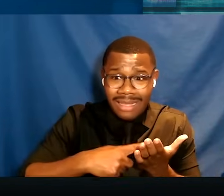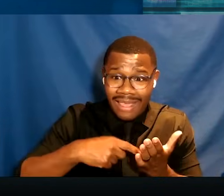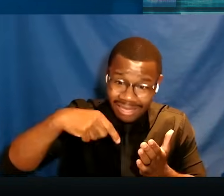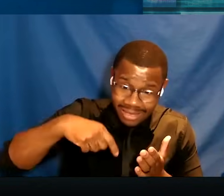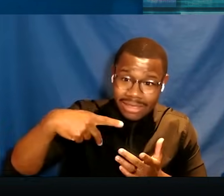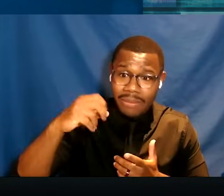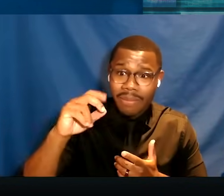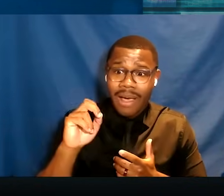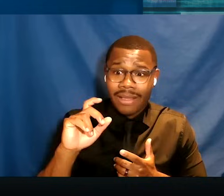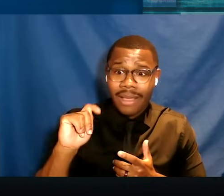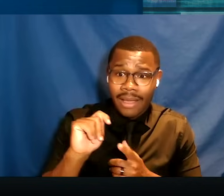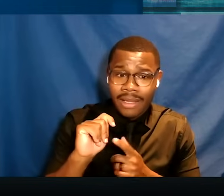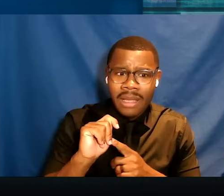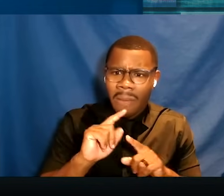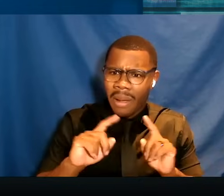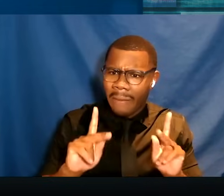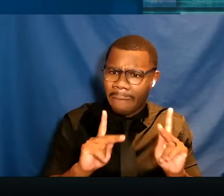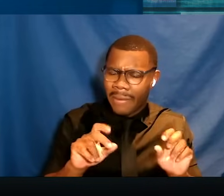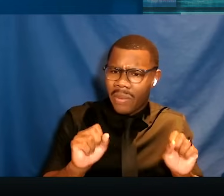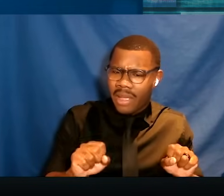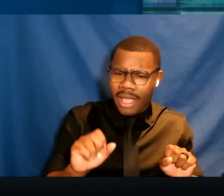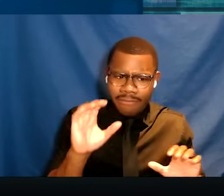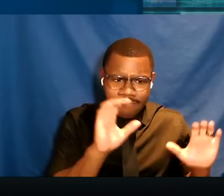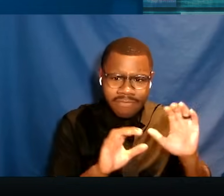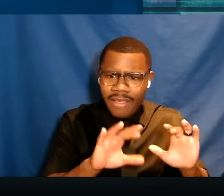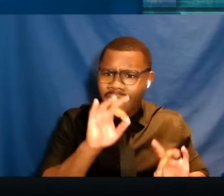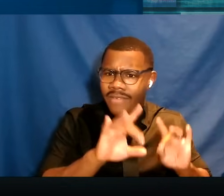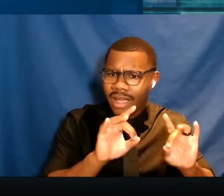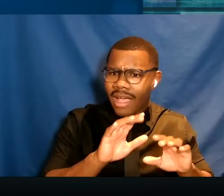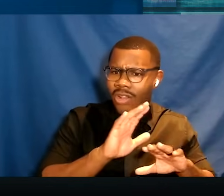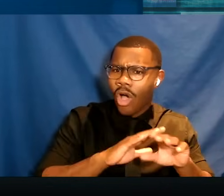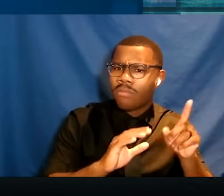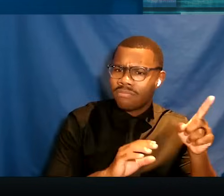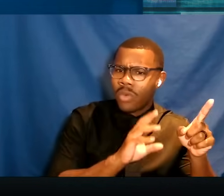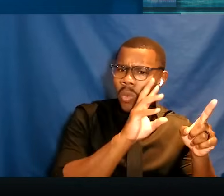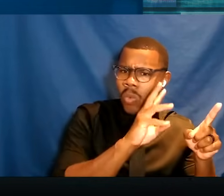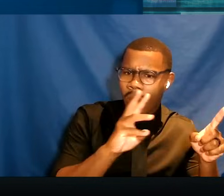that we've got posted on sagaftra.org/contracts2023 or you can find on our social media channels and everywhere else.